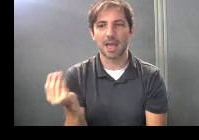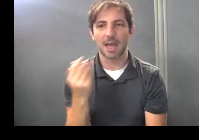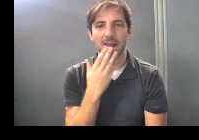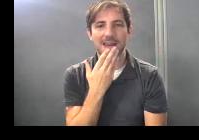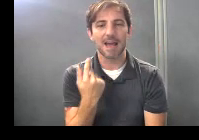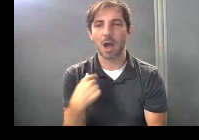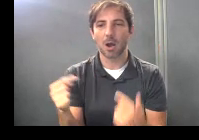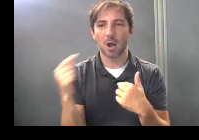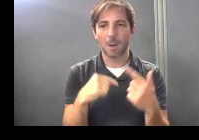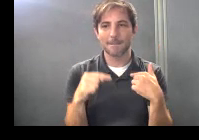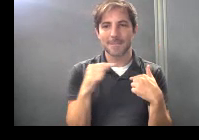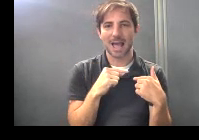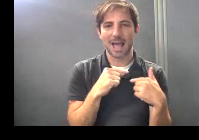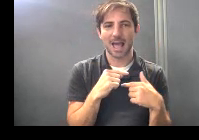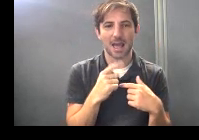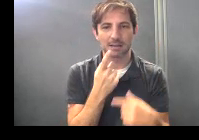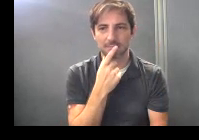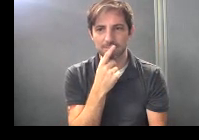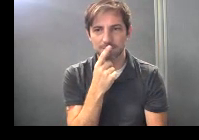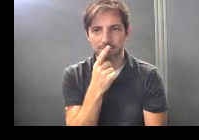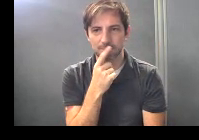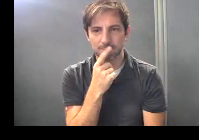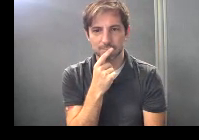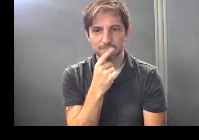INTO -- SHOW. OKAY.